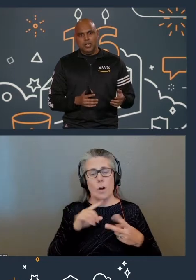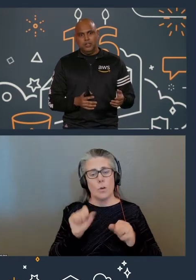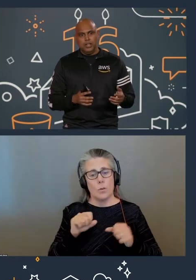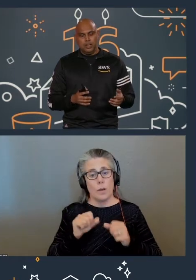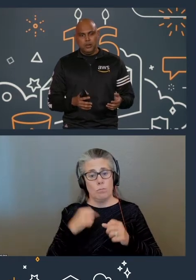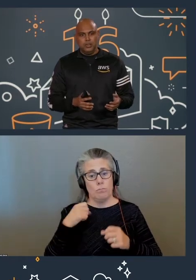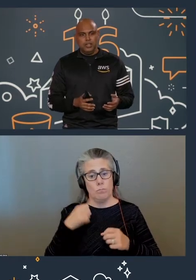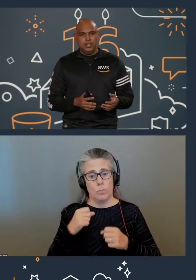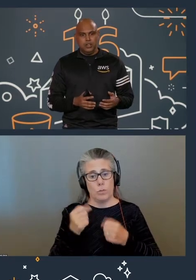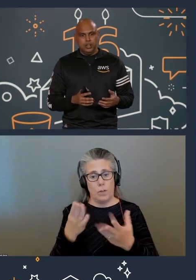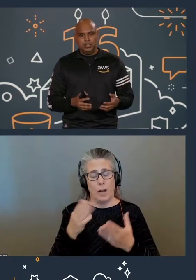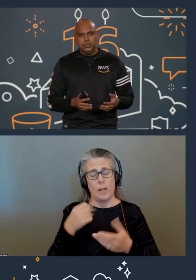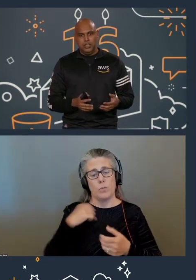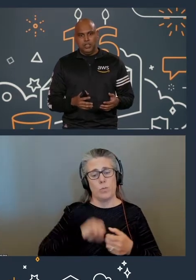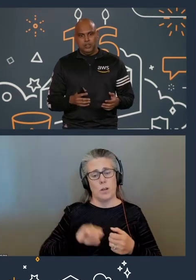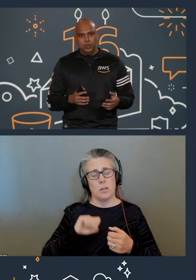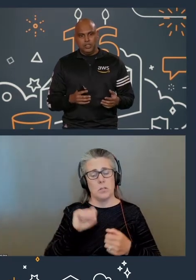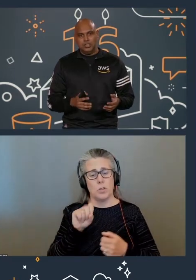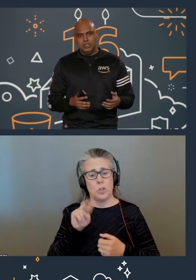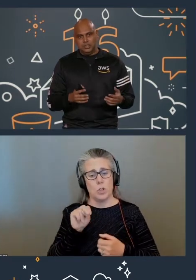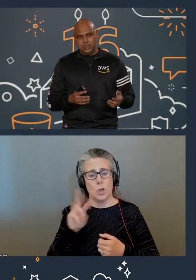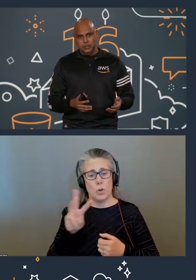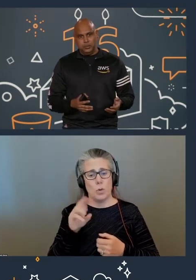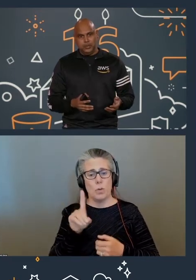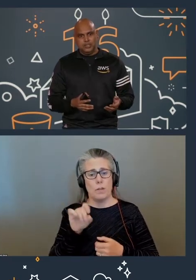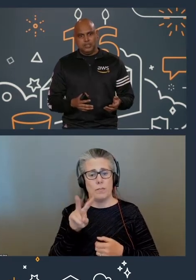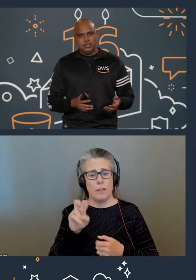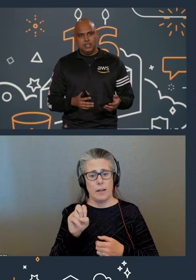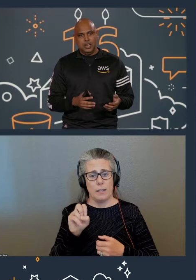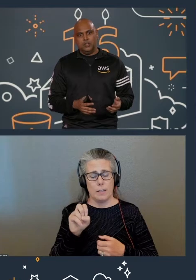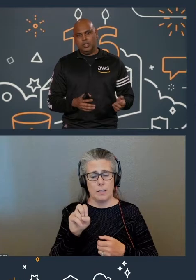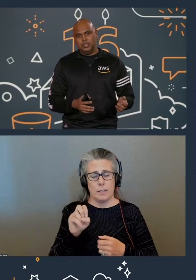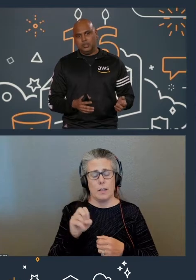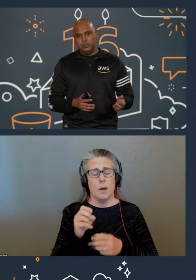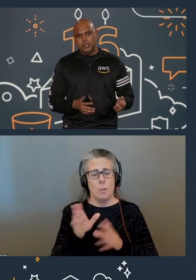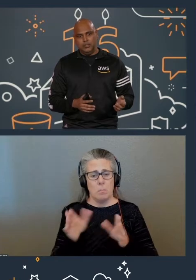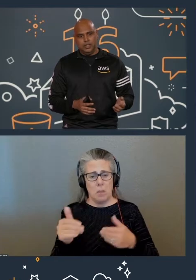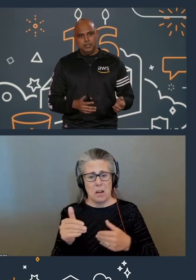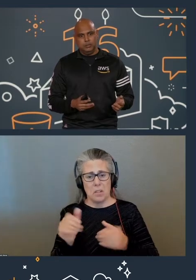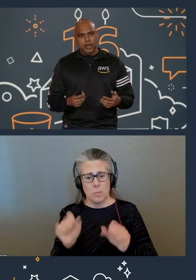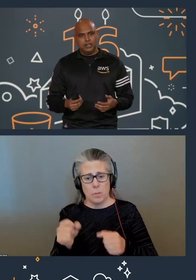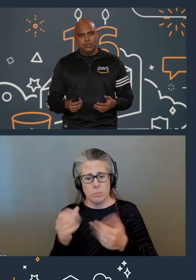and you can copy data onto it once it reaches your premises. And you can ship the device back to AWS,